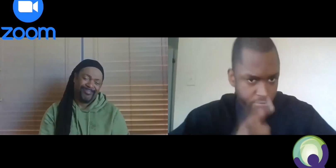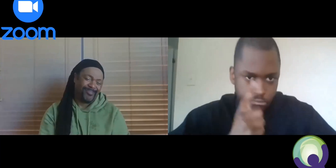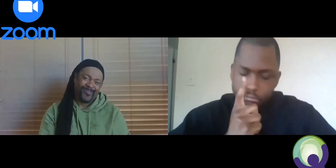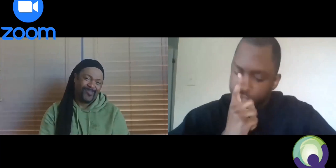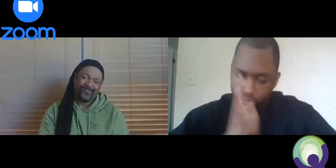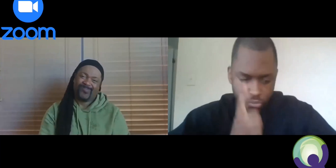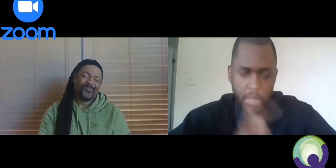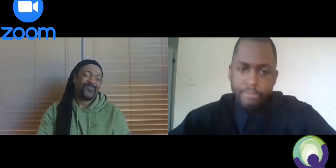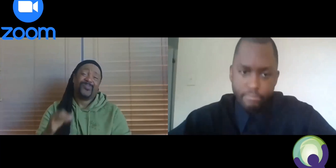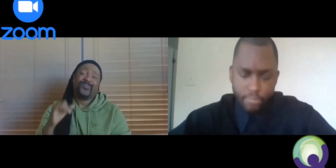Jonathan: Right.